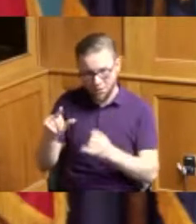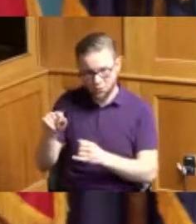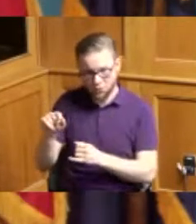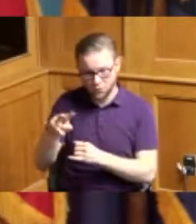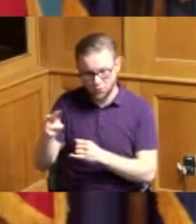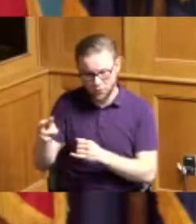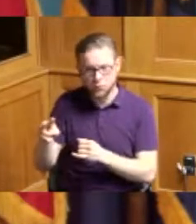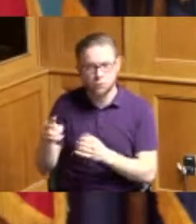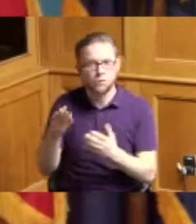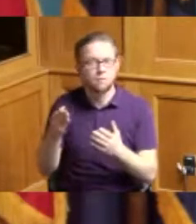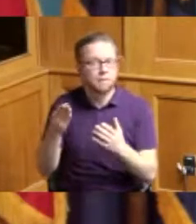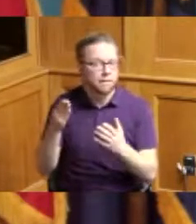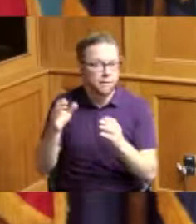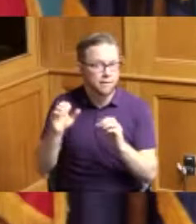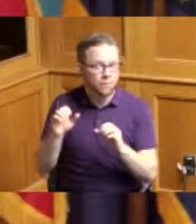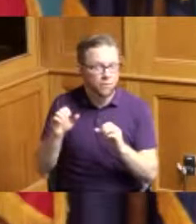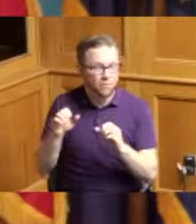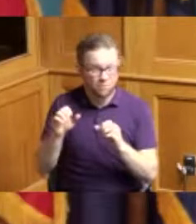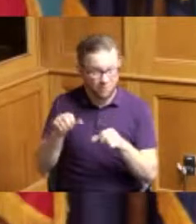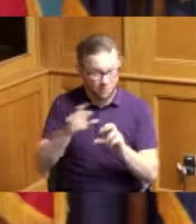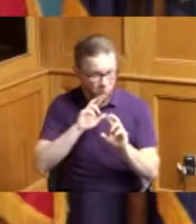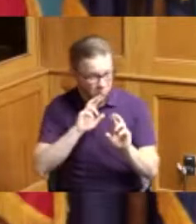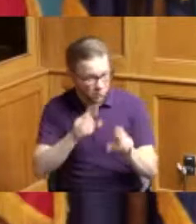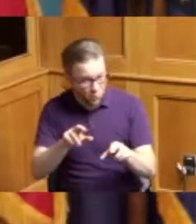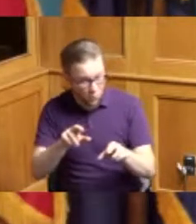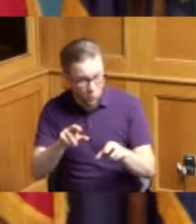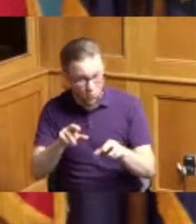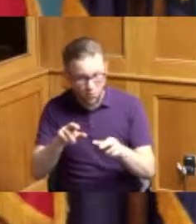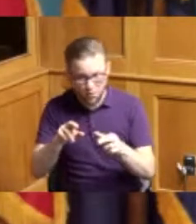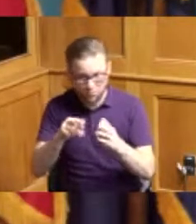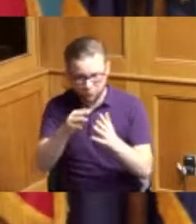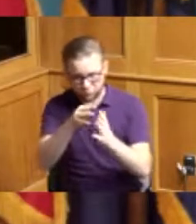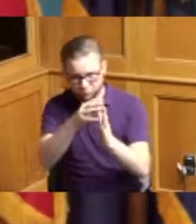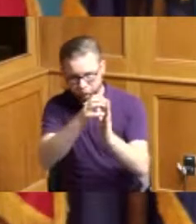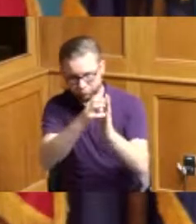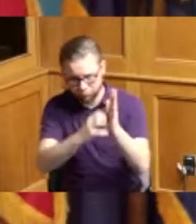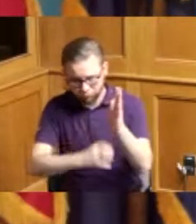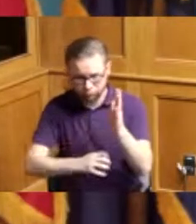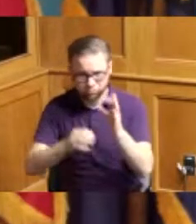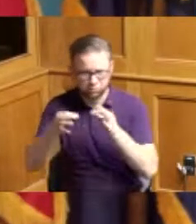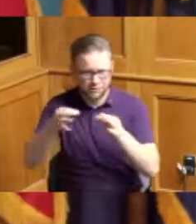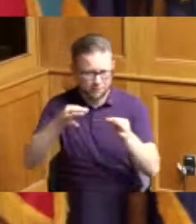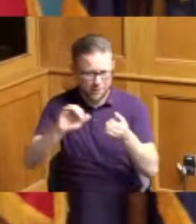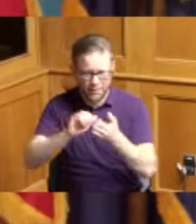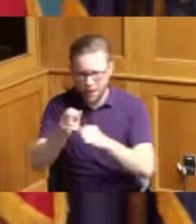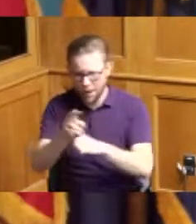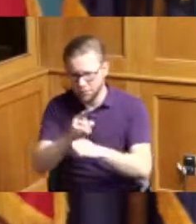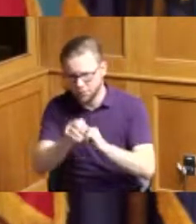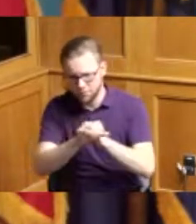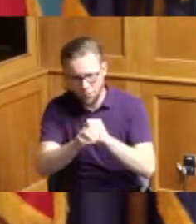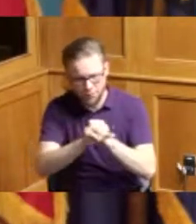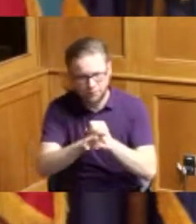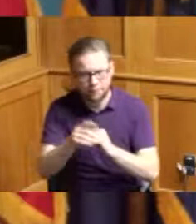a report Madam President of what we're doing on marketing I think we utilize some experts in that